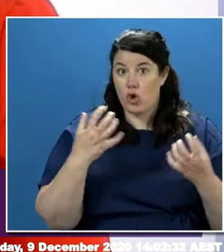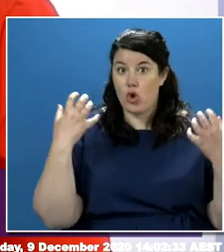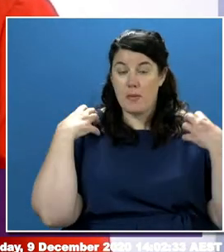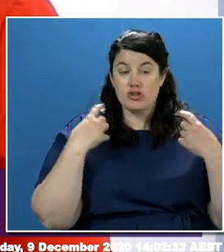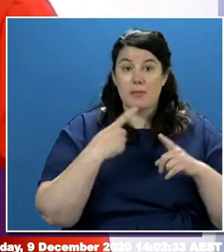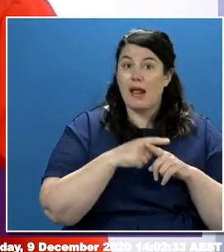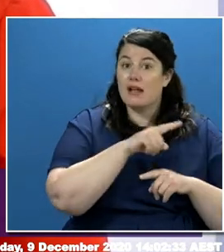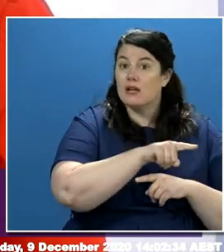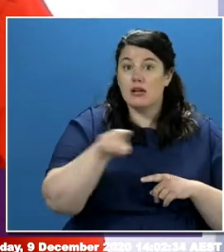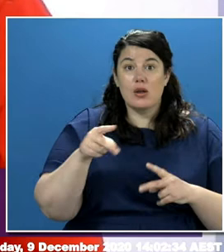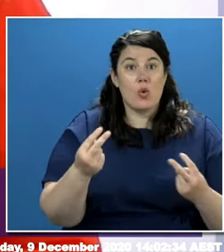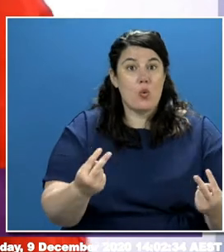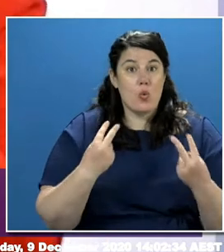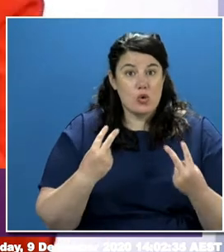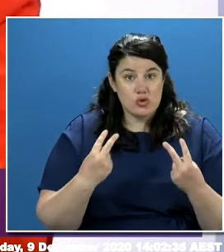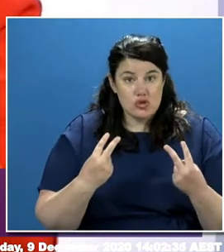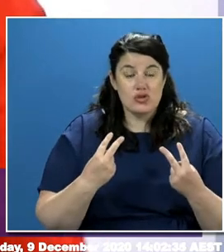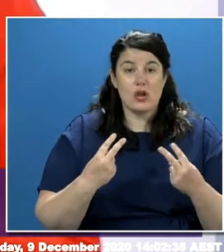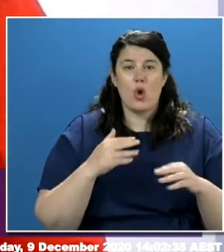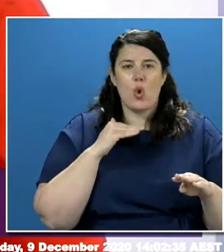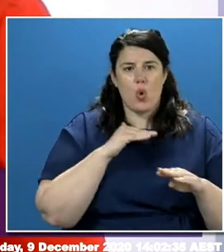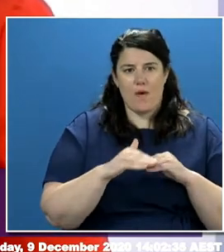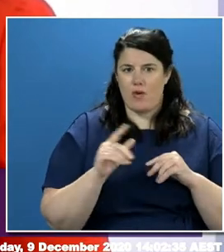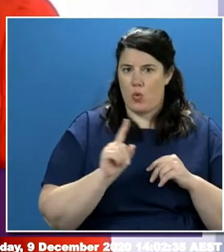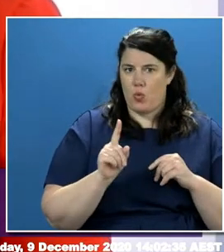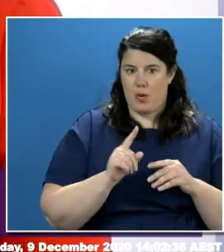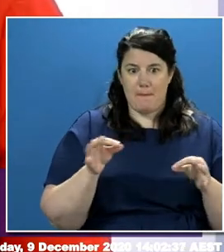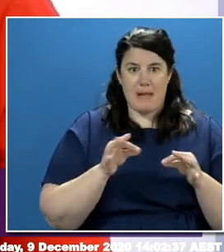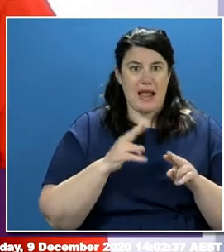the livestream about the arrangements for this afternoon.